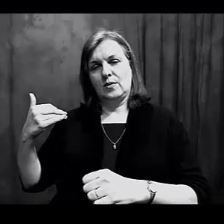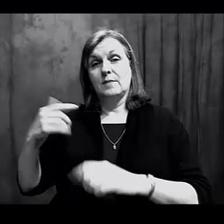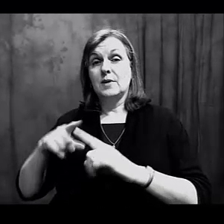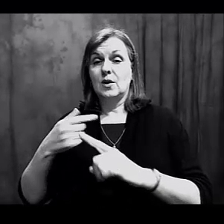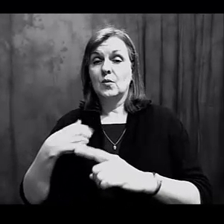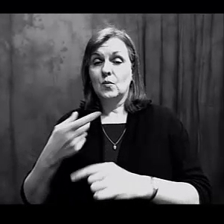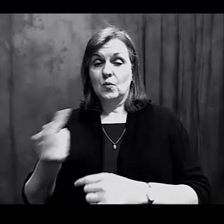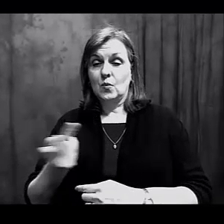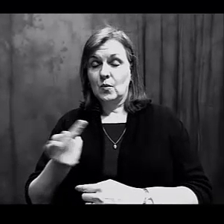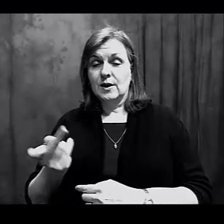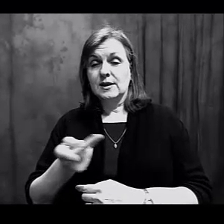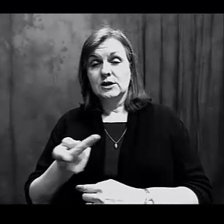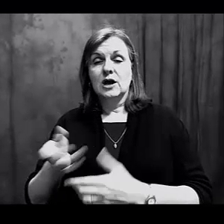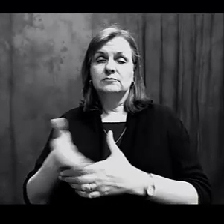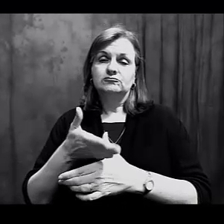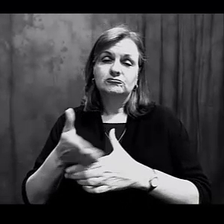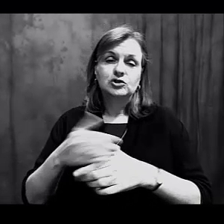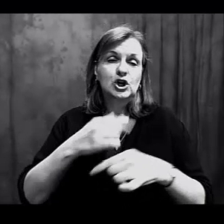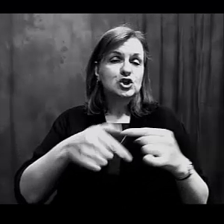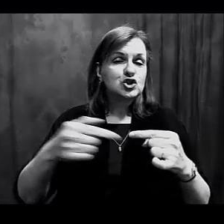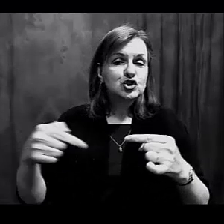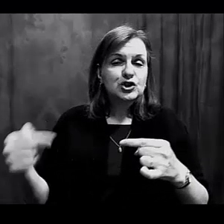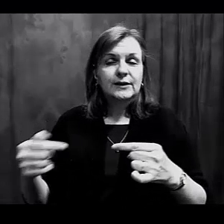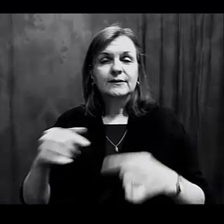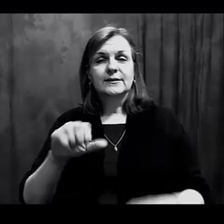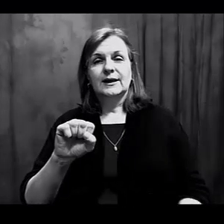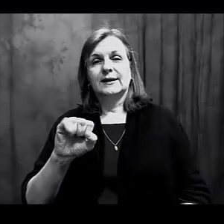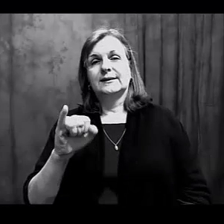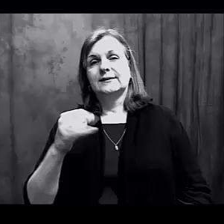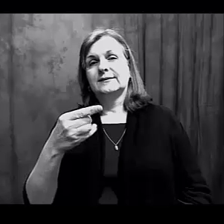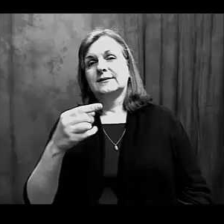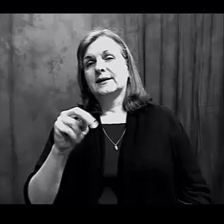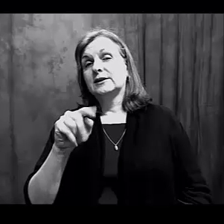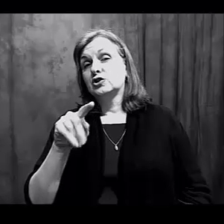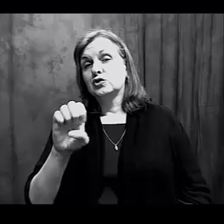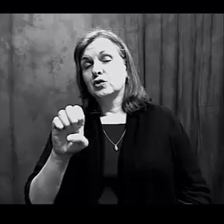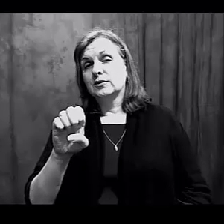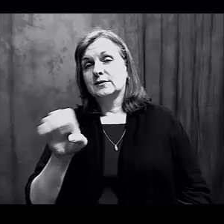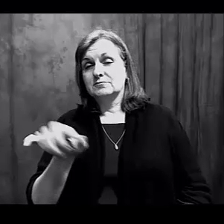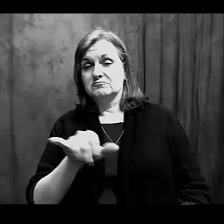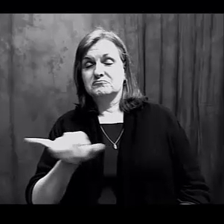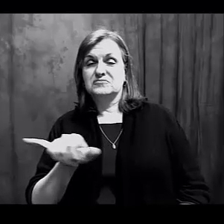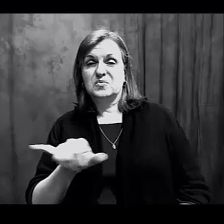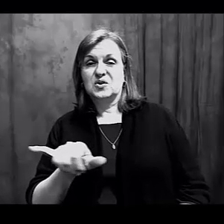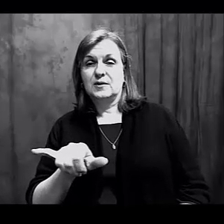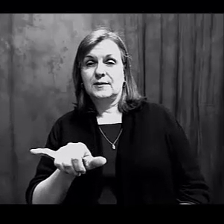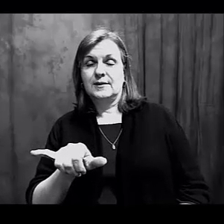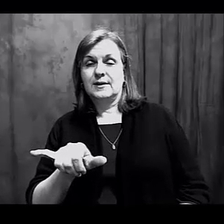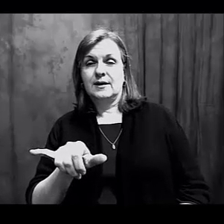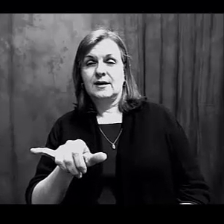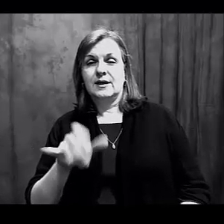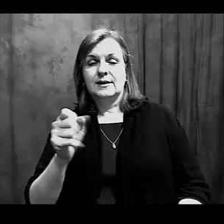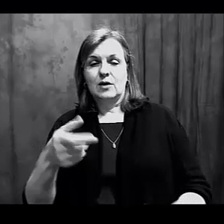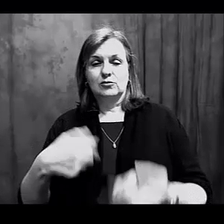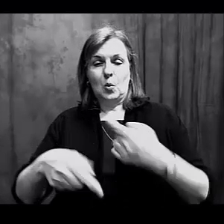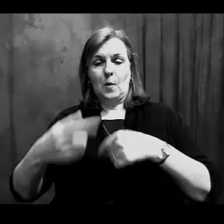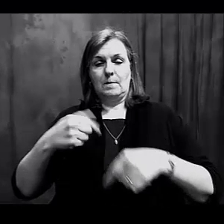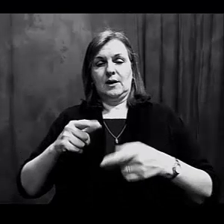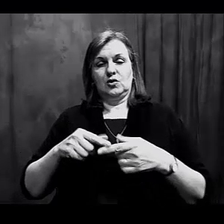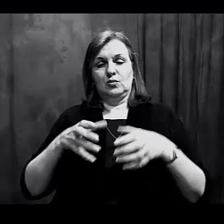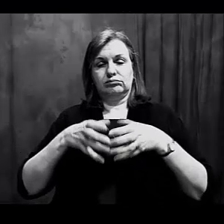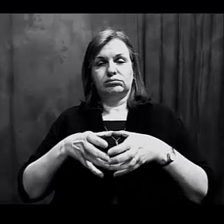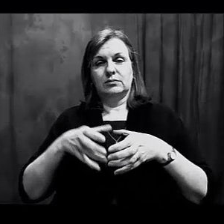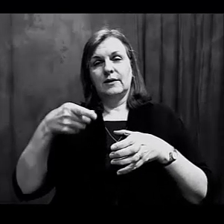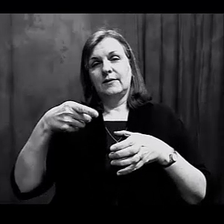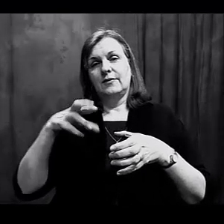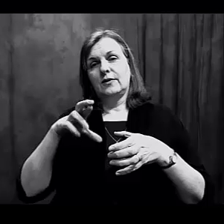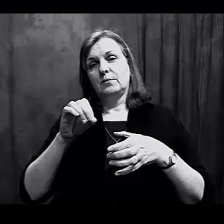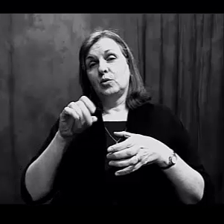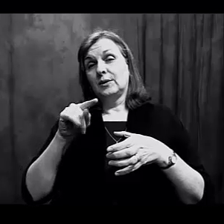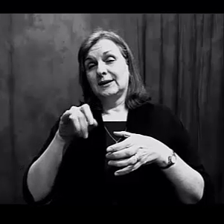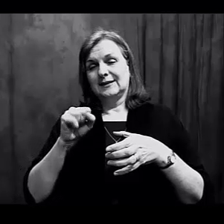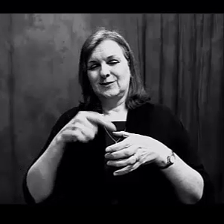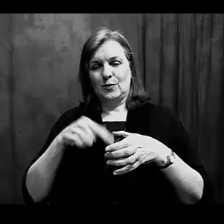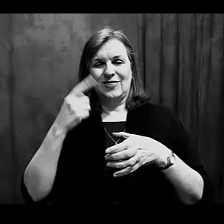so it's been awhile but we still share all kinds of genes and signatures in common with both of these groups so coming back to